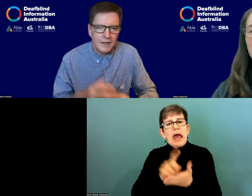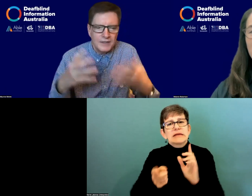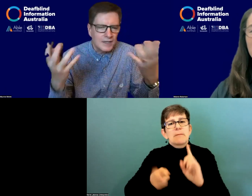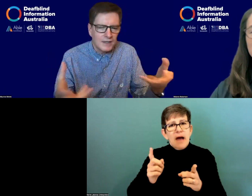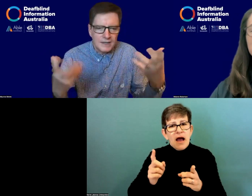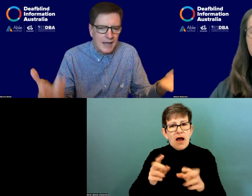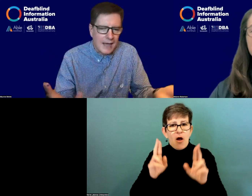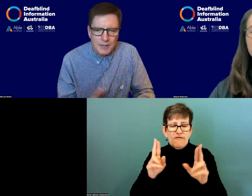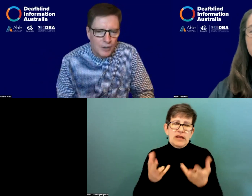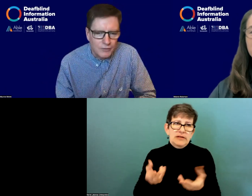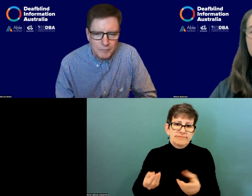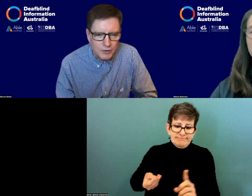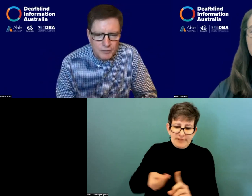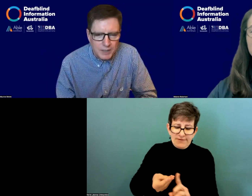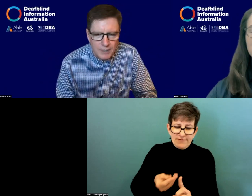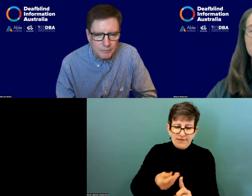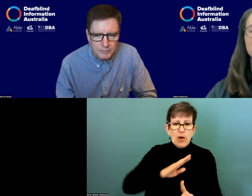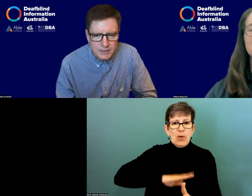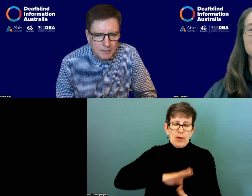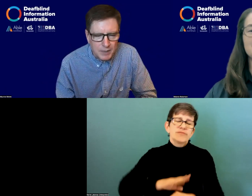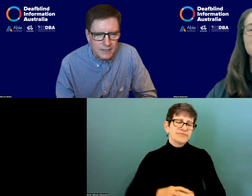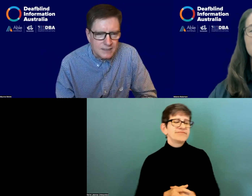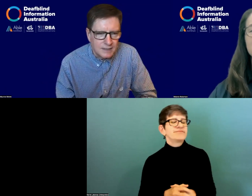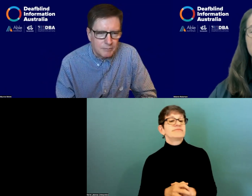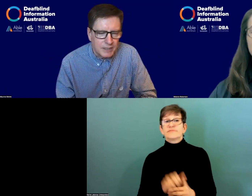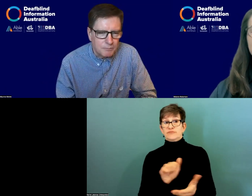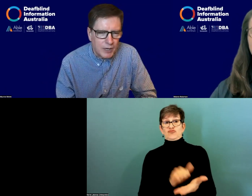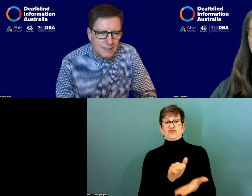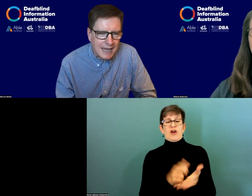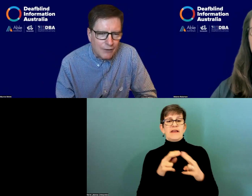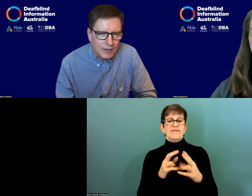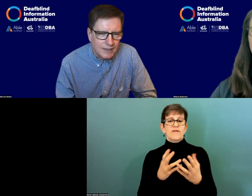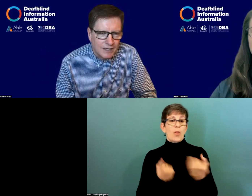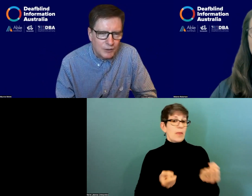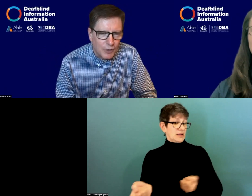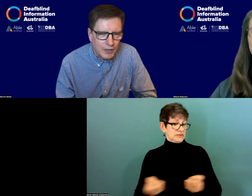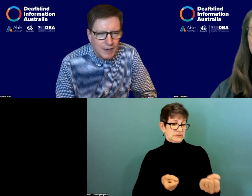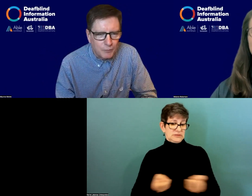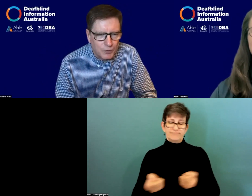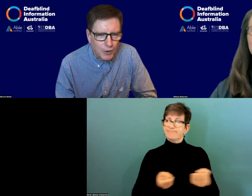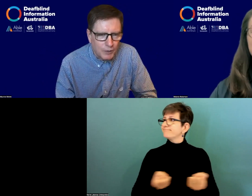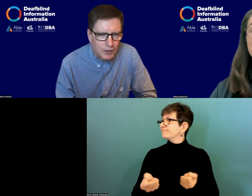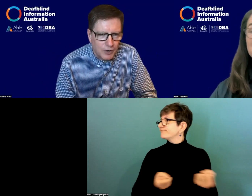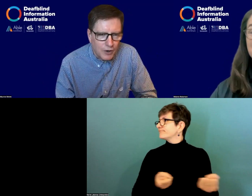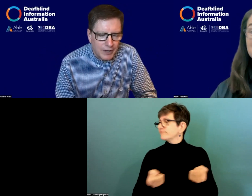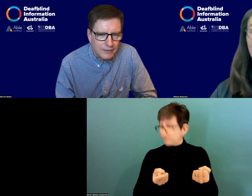Right. It can happen. You can be on a city bus and the bus breaks down. You don't end up going where you're going.